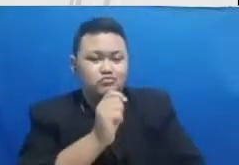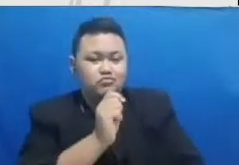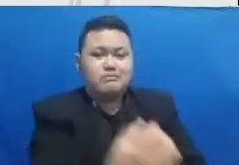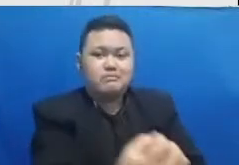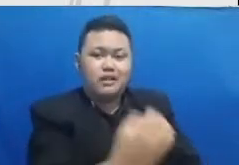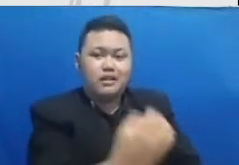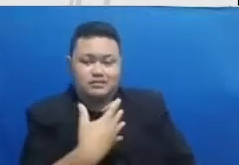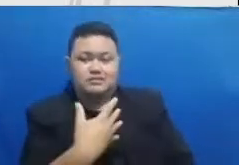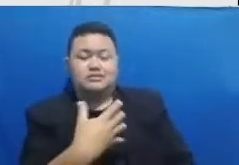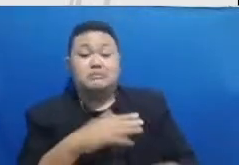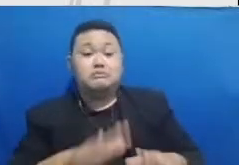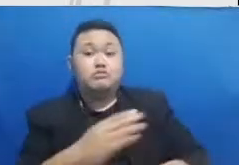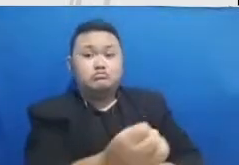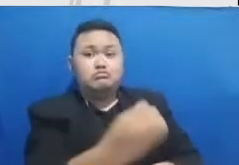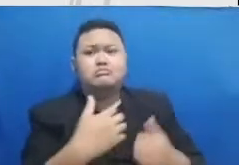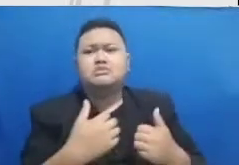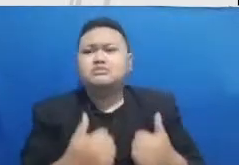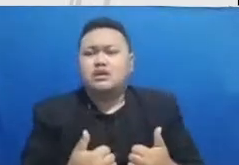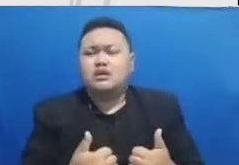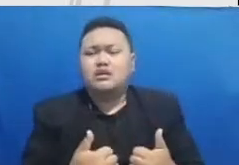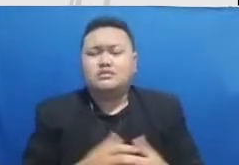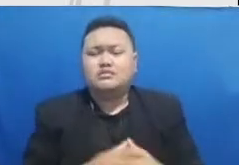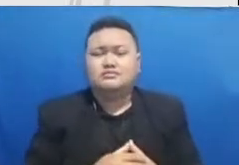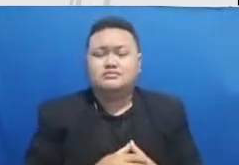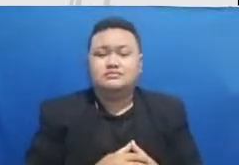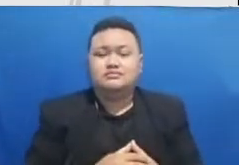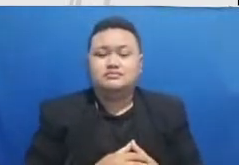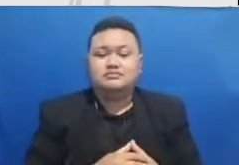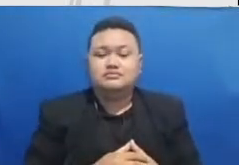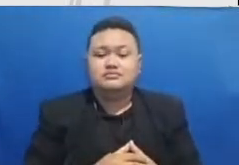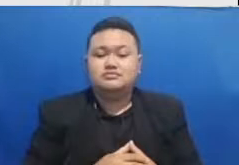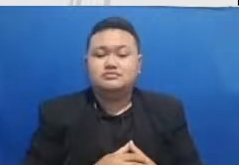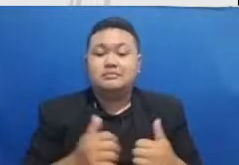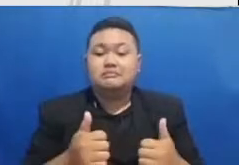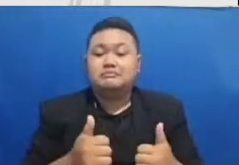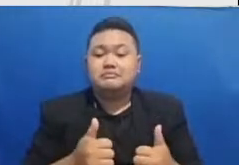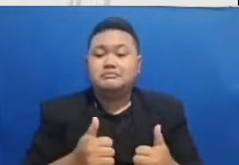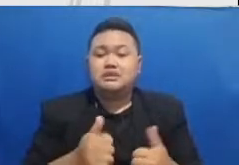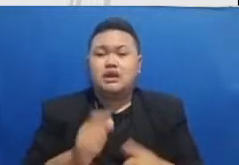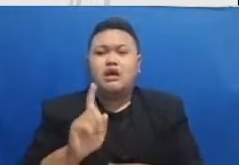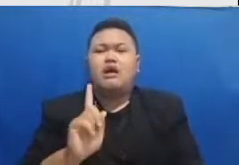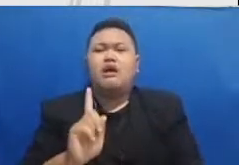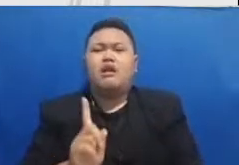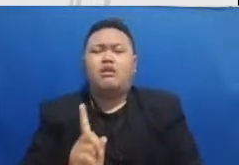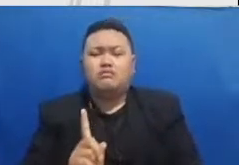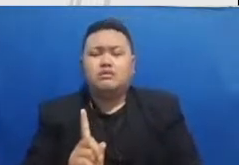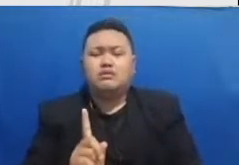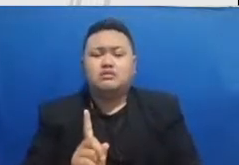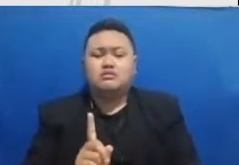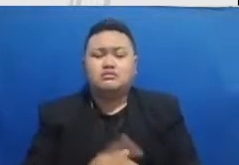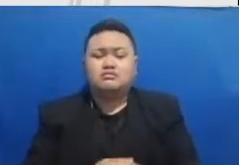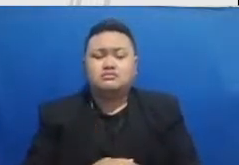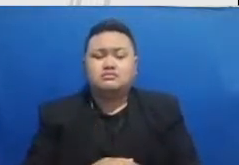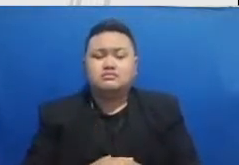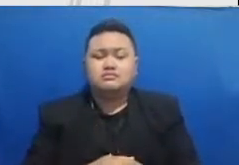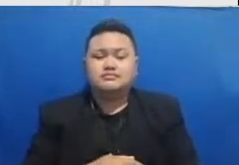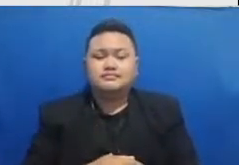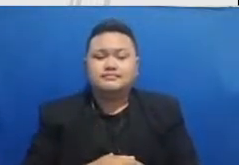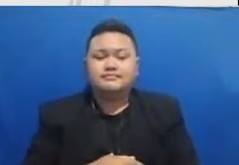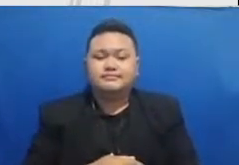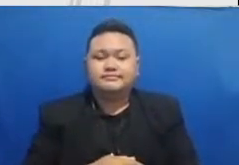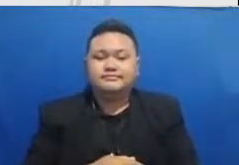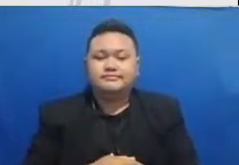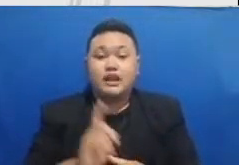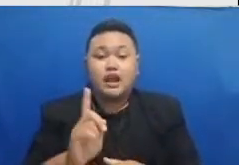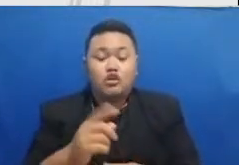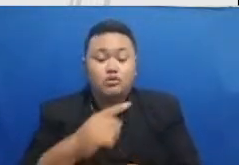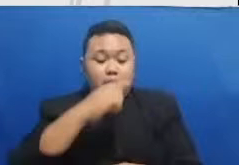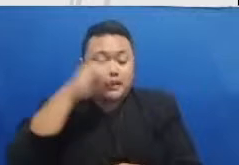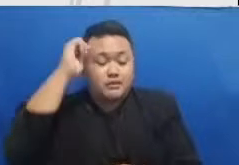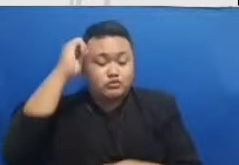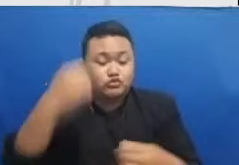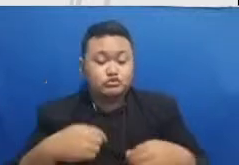Mom and Dad have already given teaching materials to students before the Google mic session. I'm